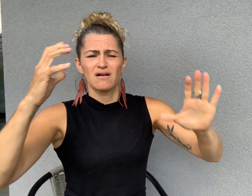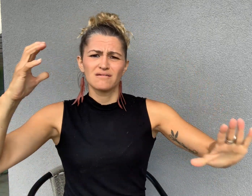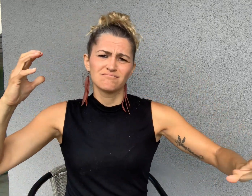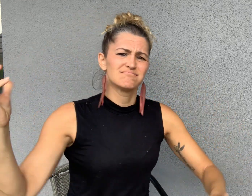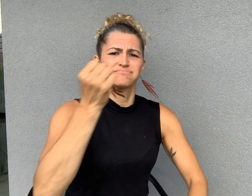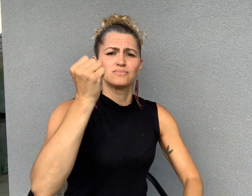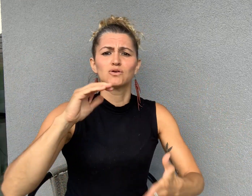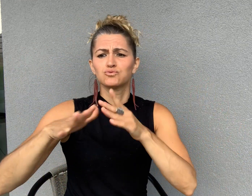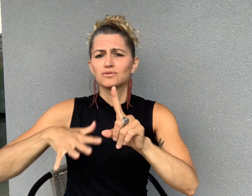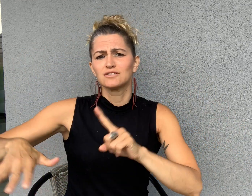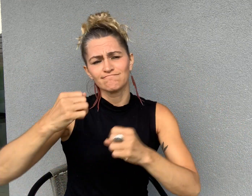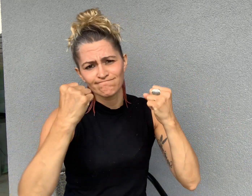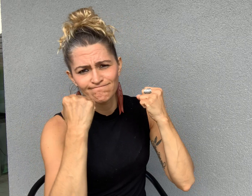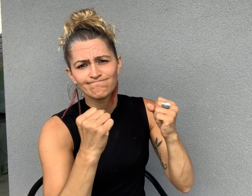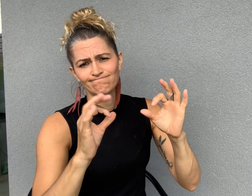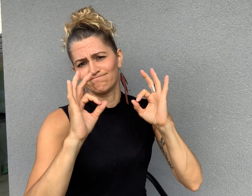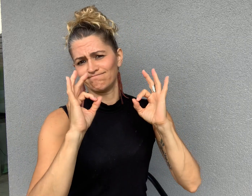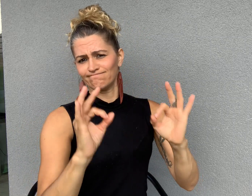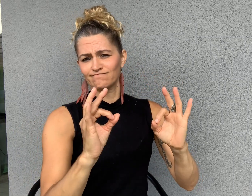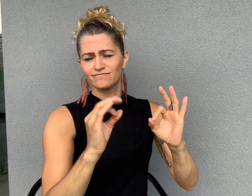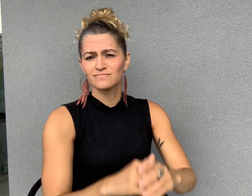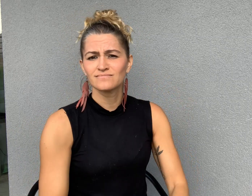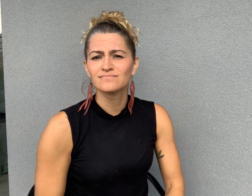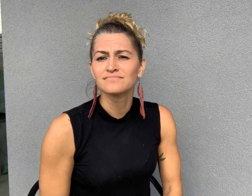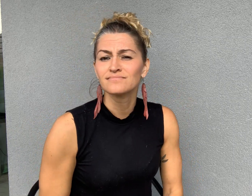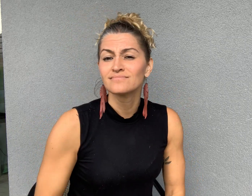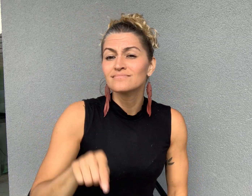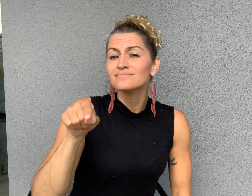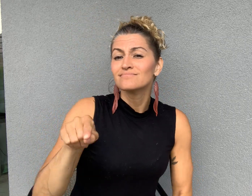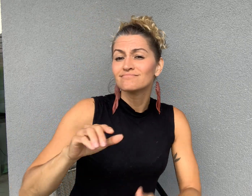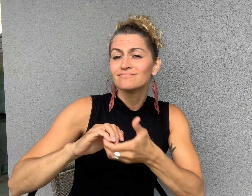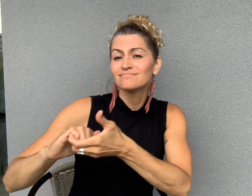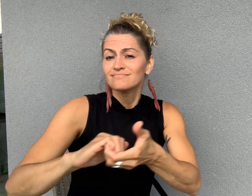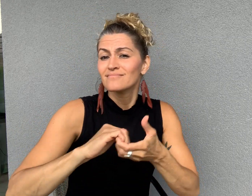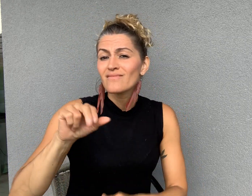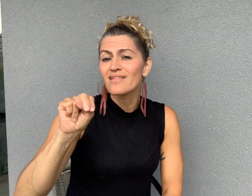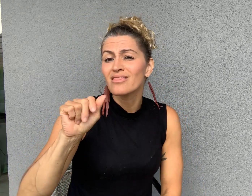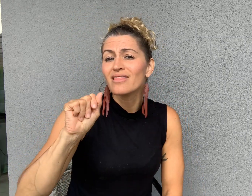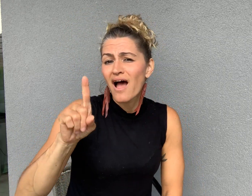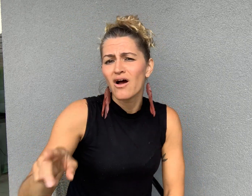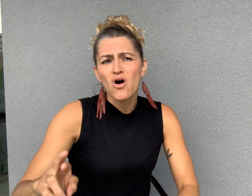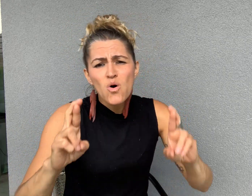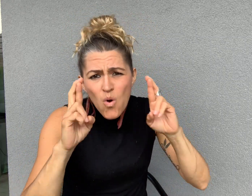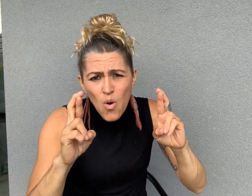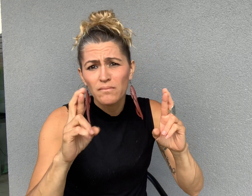NAD hopes that the success of this lawsuit